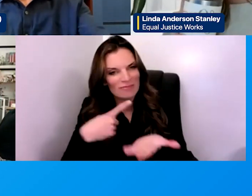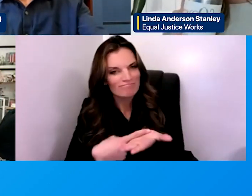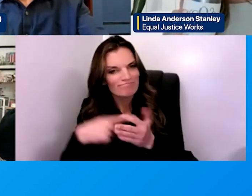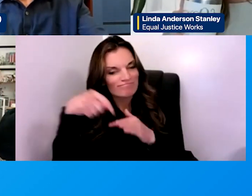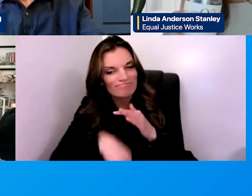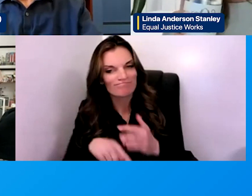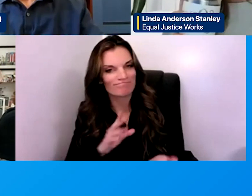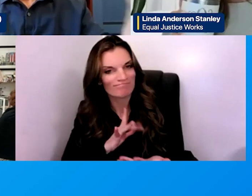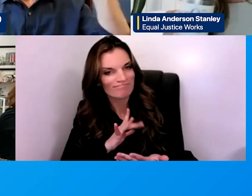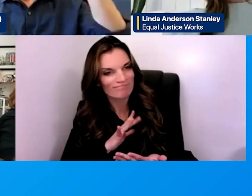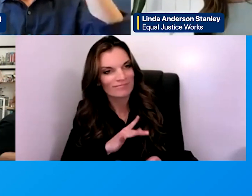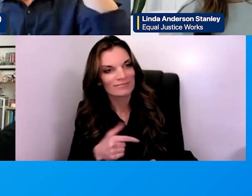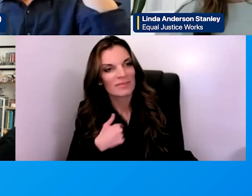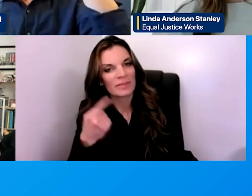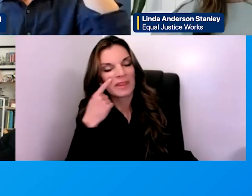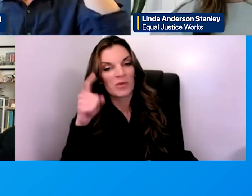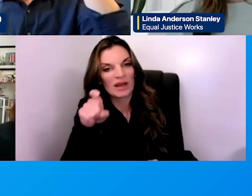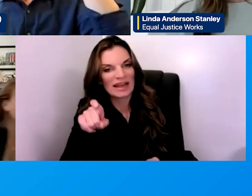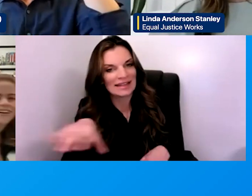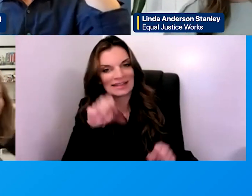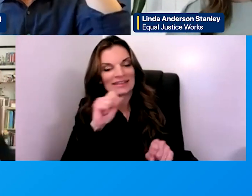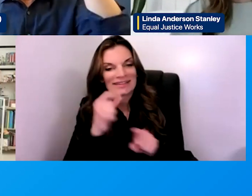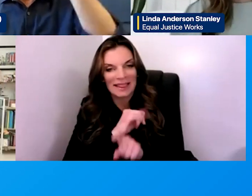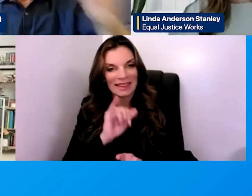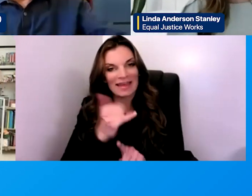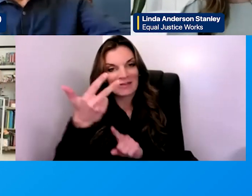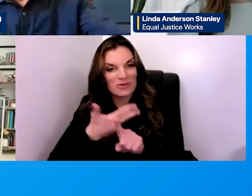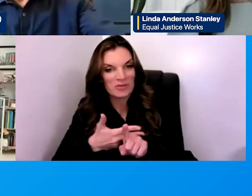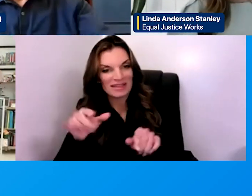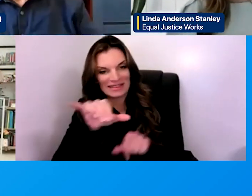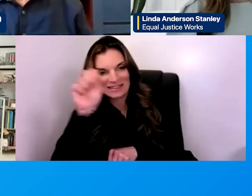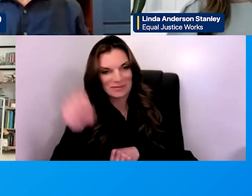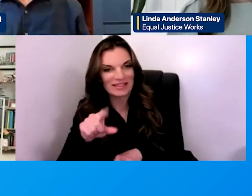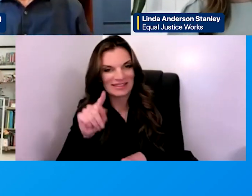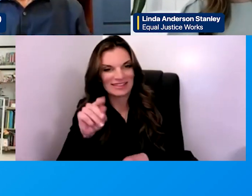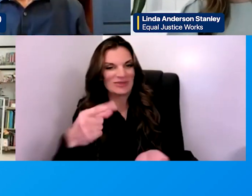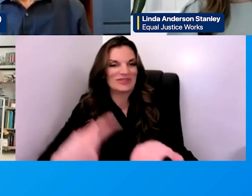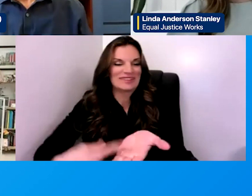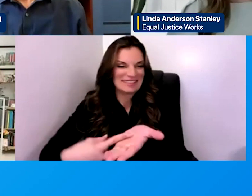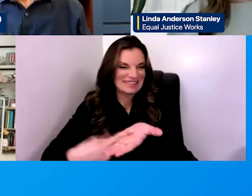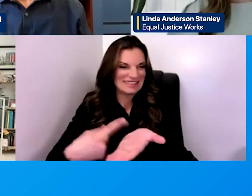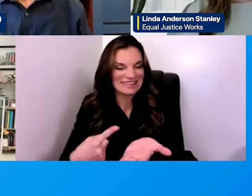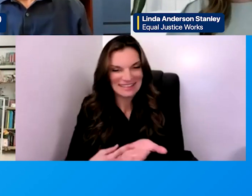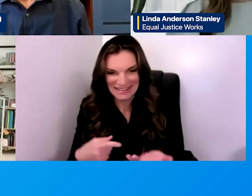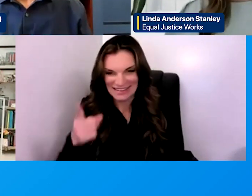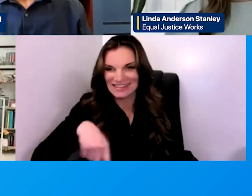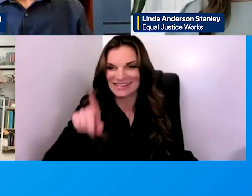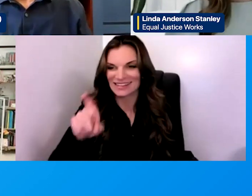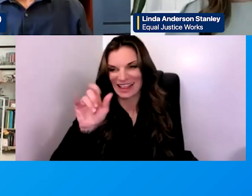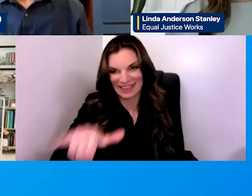I think we need a semester to dig at and peel all of these layers.